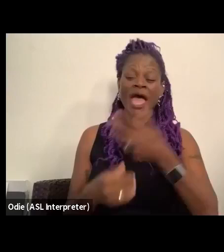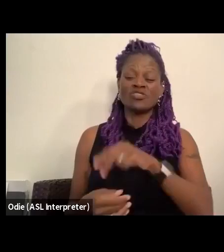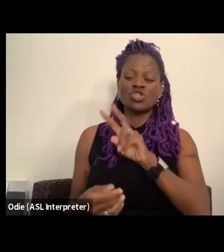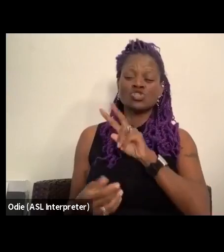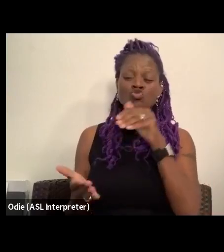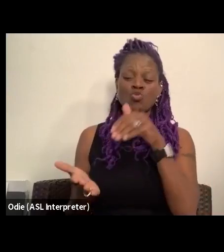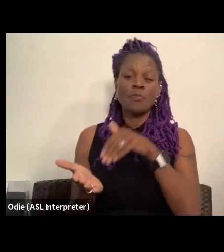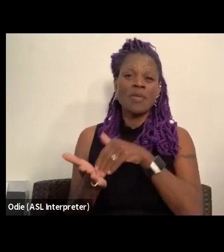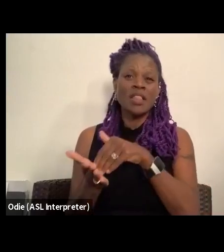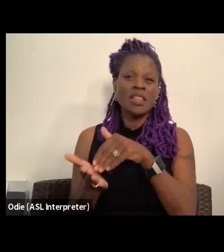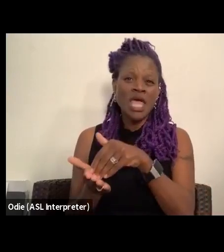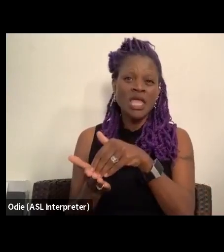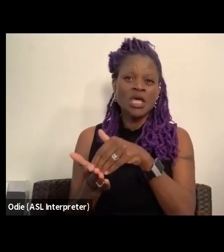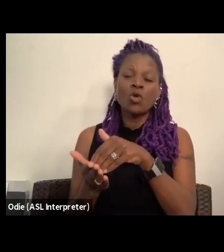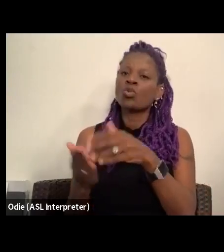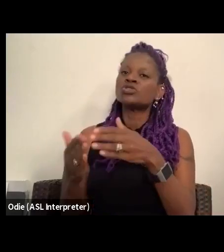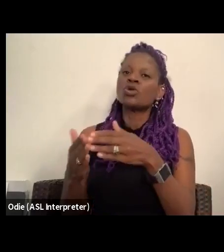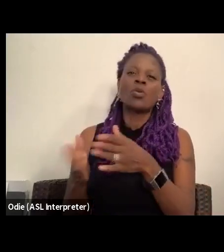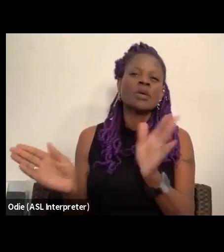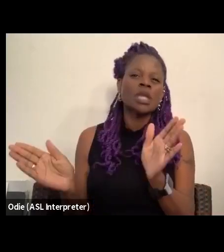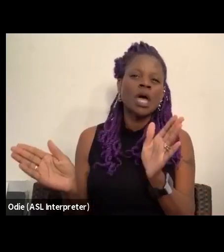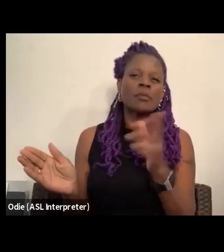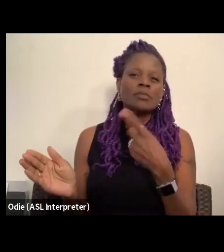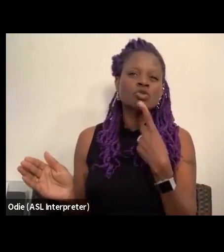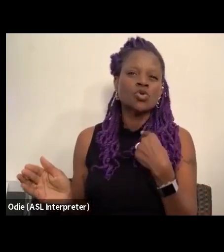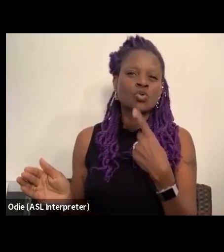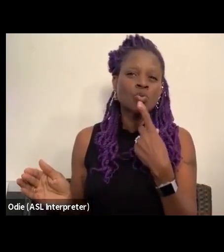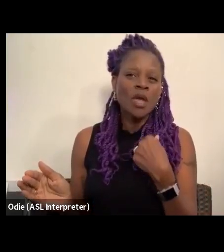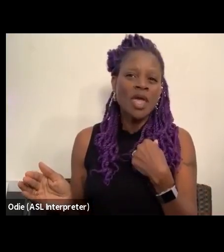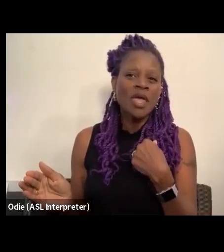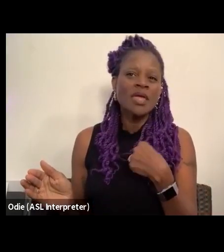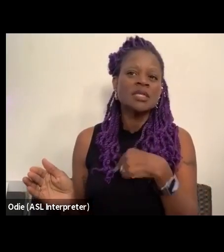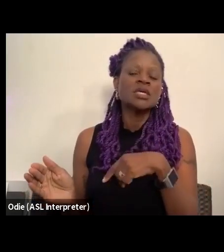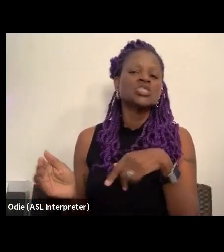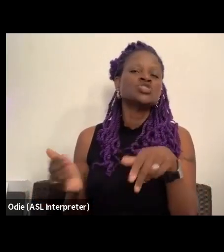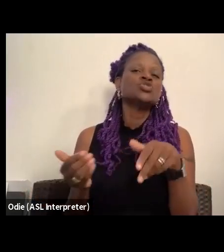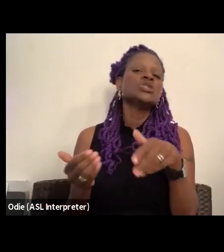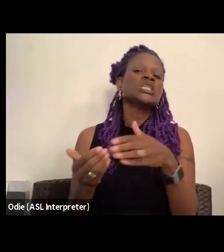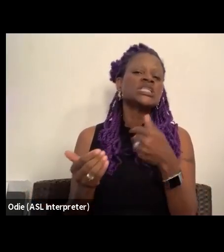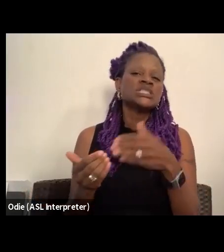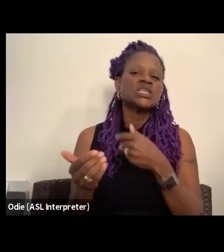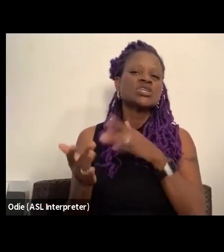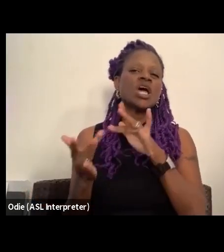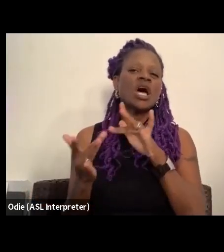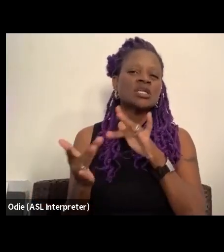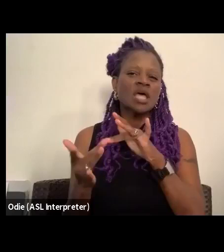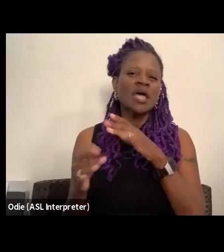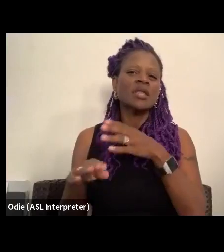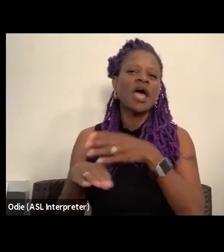kind of the red into an easier to reach area after the purple tier. And now I know Dr.